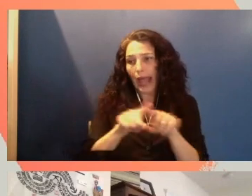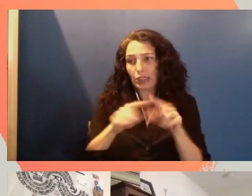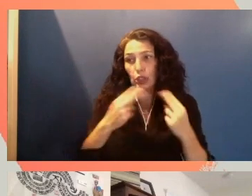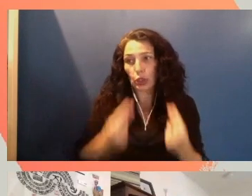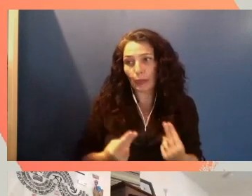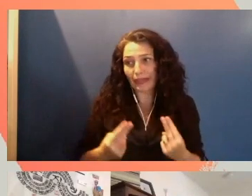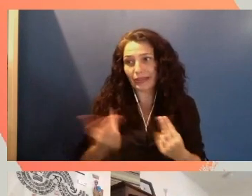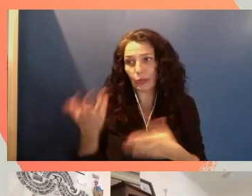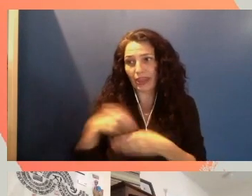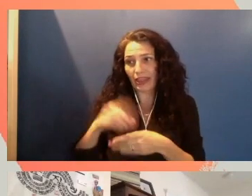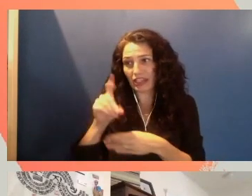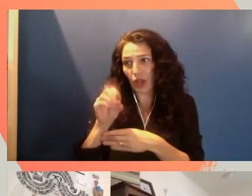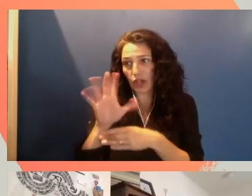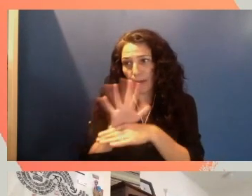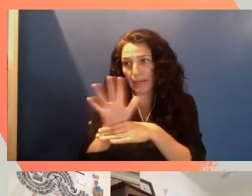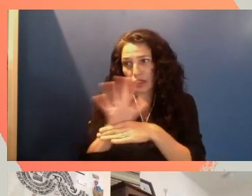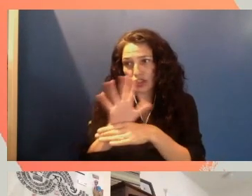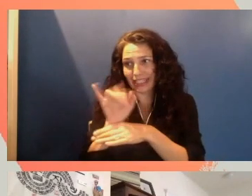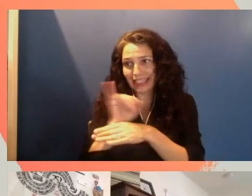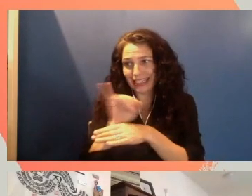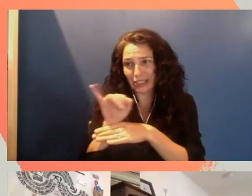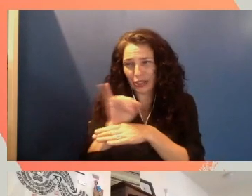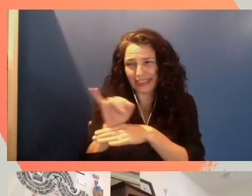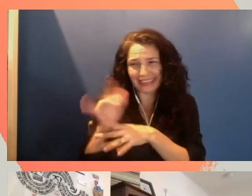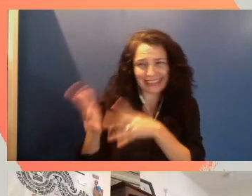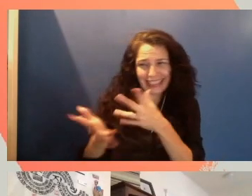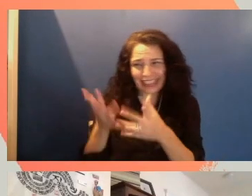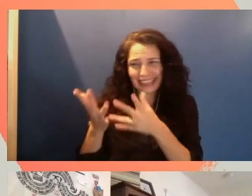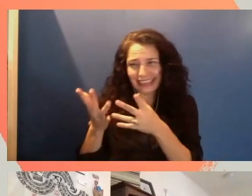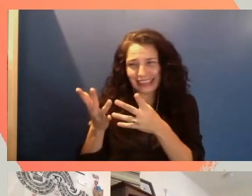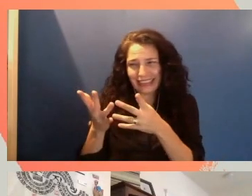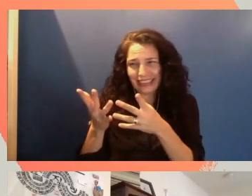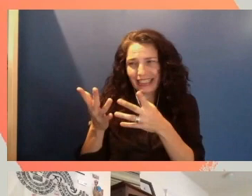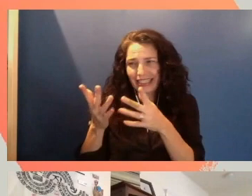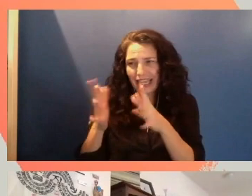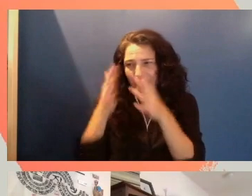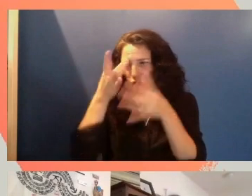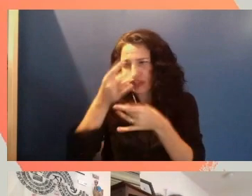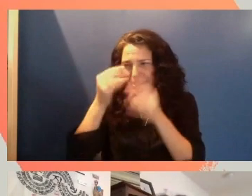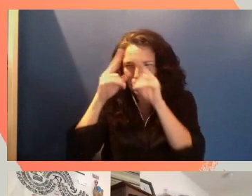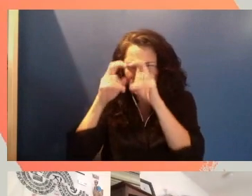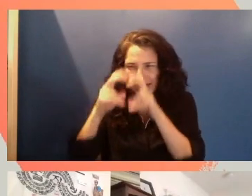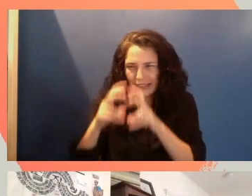And anyway, so I think there's something interesting to unpack about that. Same Marj.